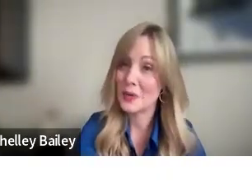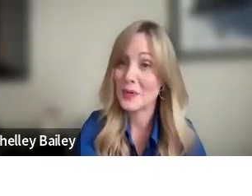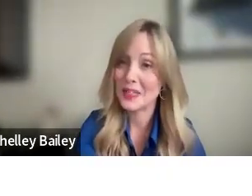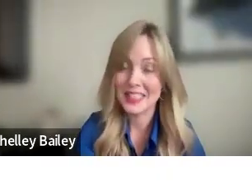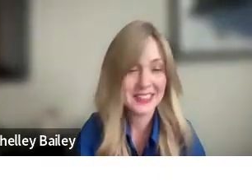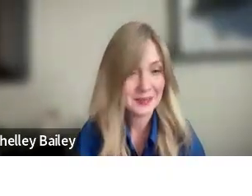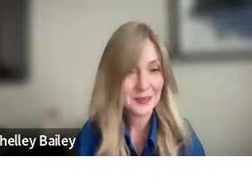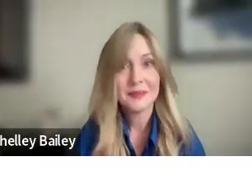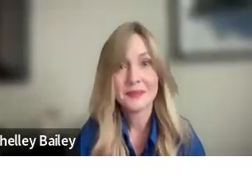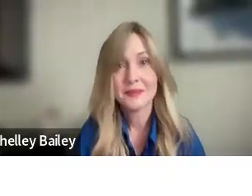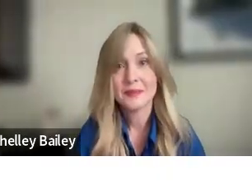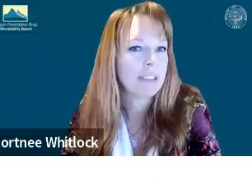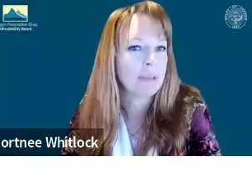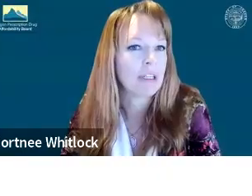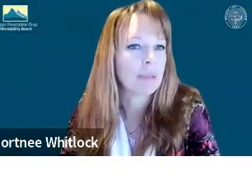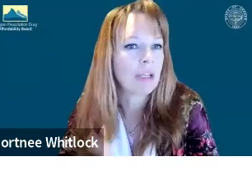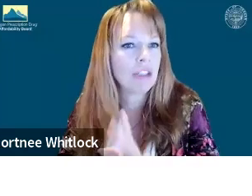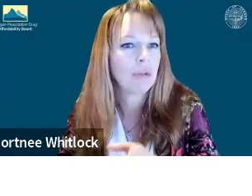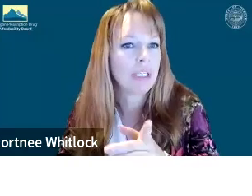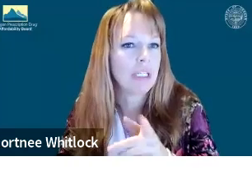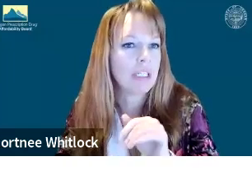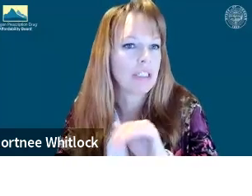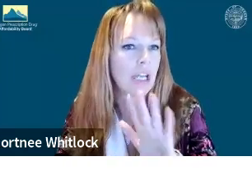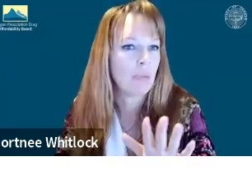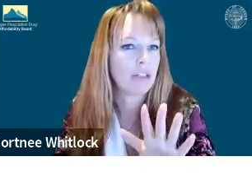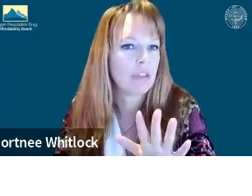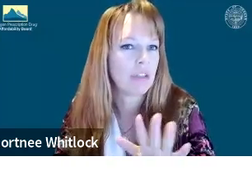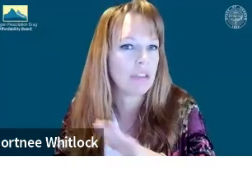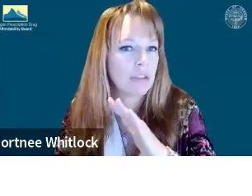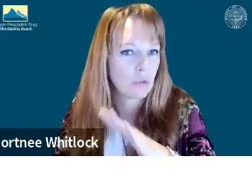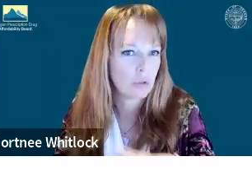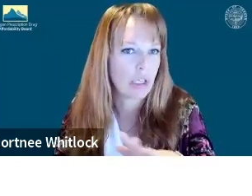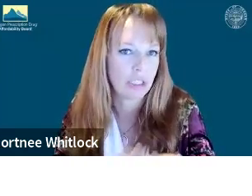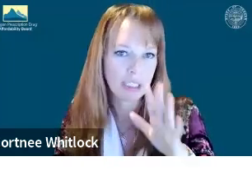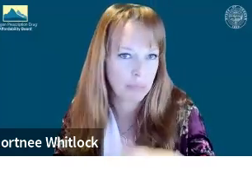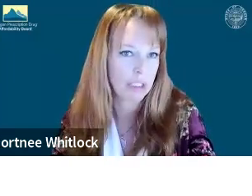welcome Courtney. It might be a little bit longer, but I do want to um wait until this session is